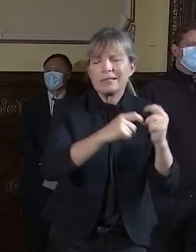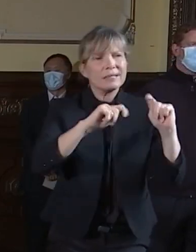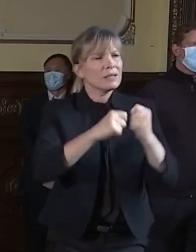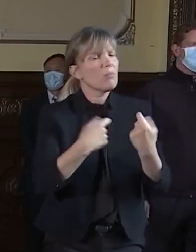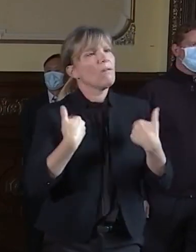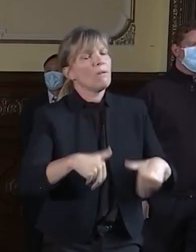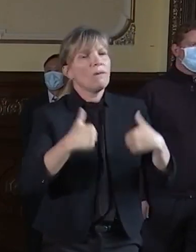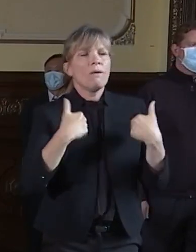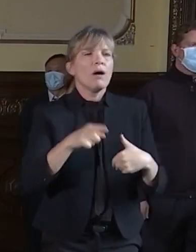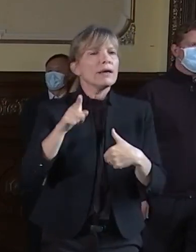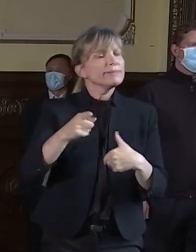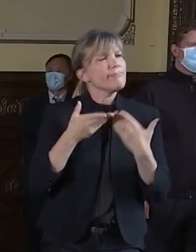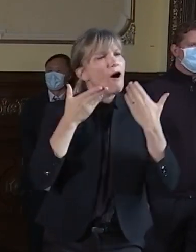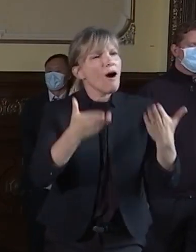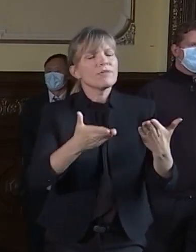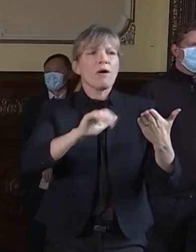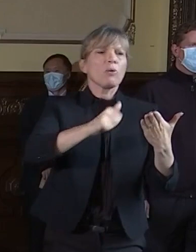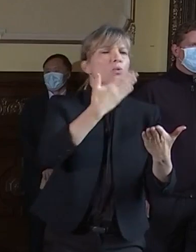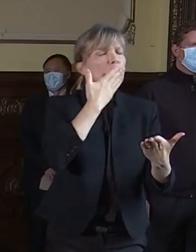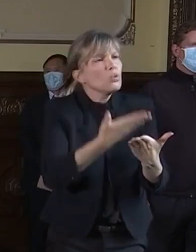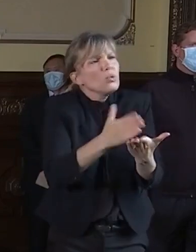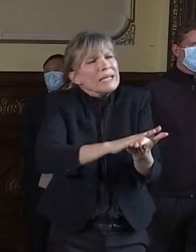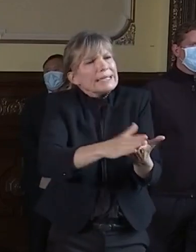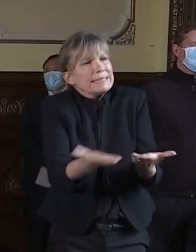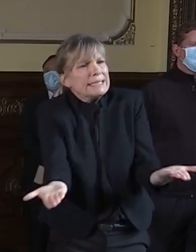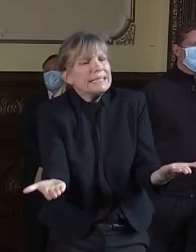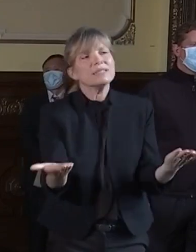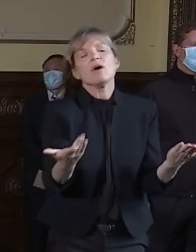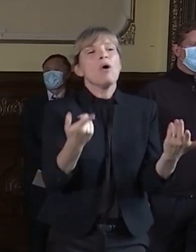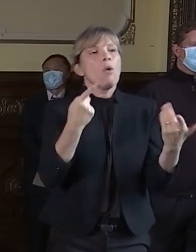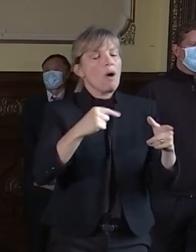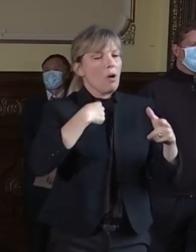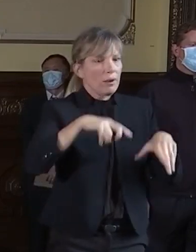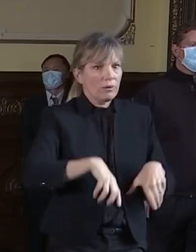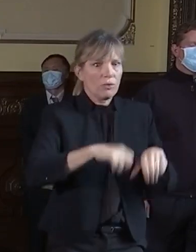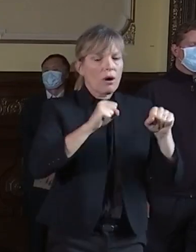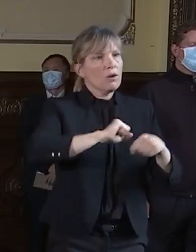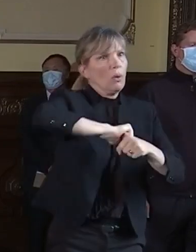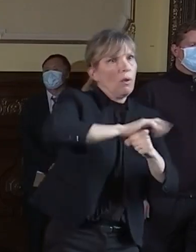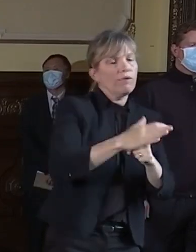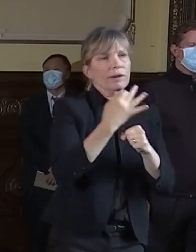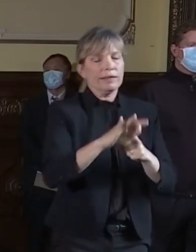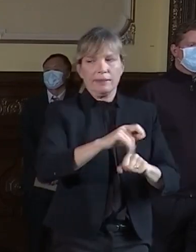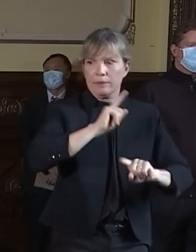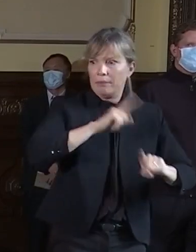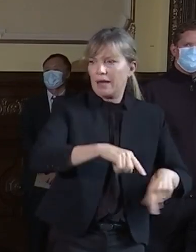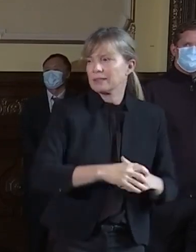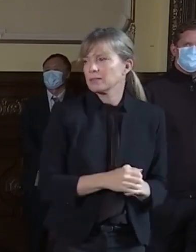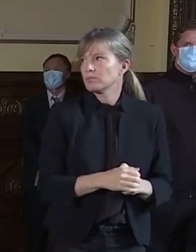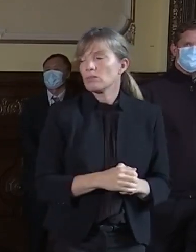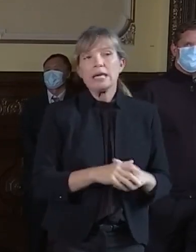HE'S OFFERED REGULAR CALLS TO SUPPORT THE TEAM AND OFFERED OTHER GENEROUS GESTURES WHILE WE